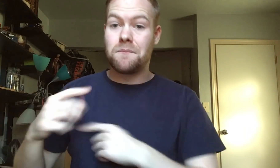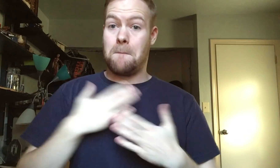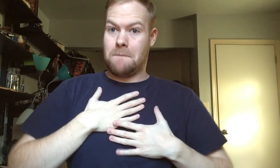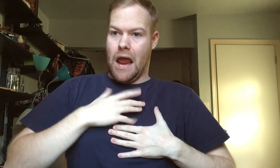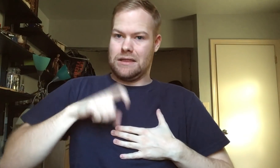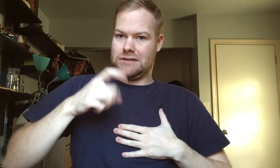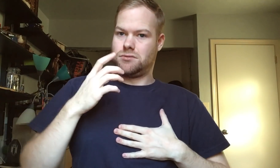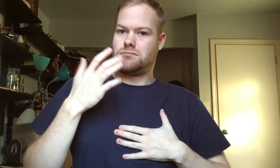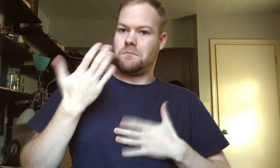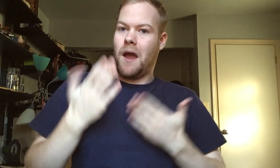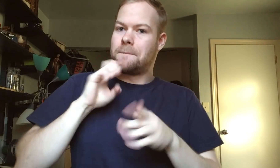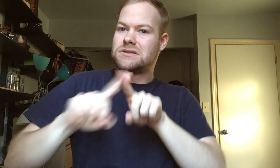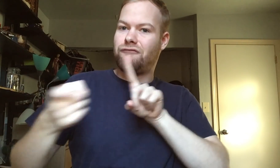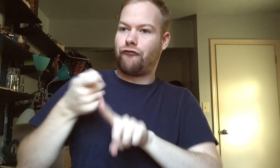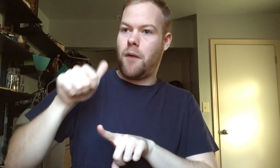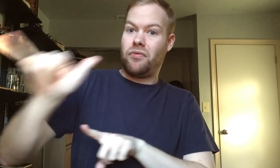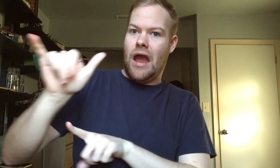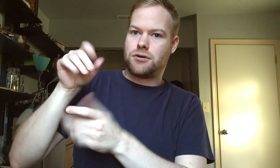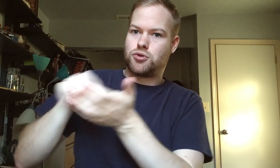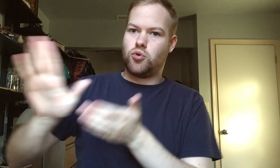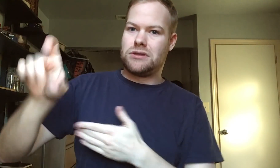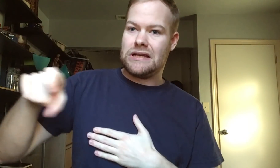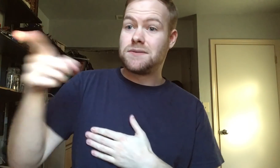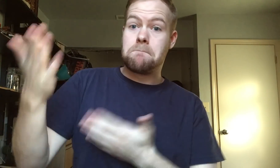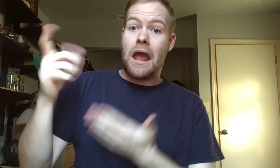MY needs may be different from that student’s needs.